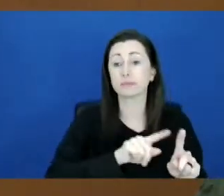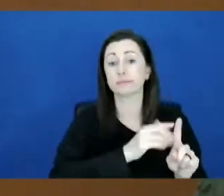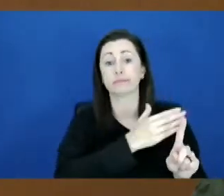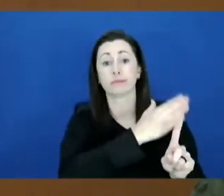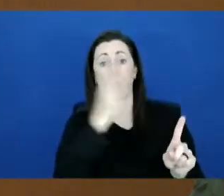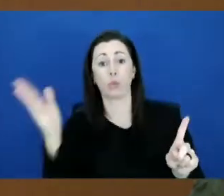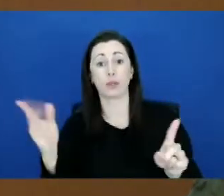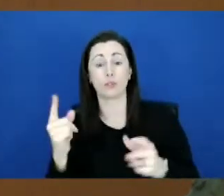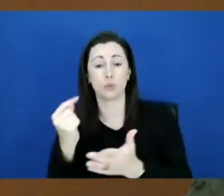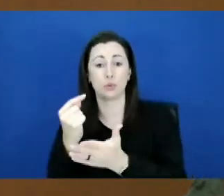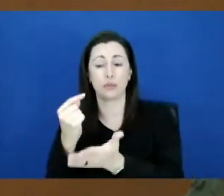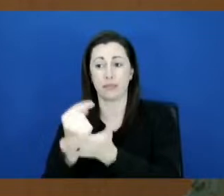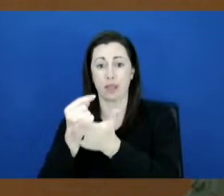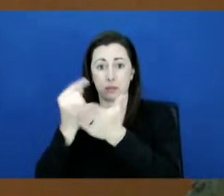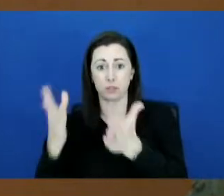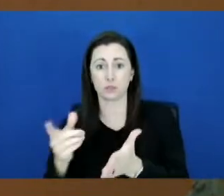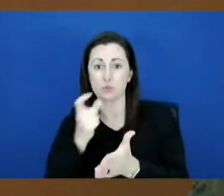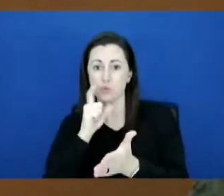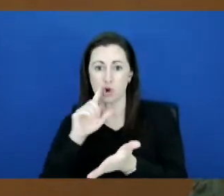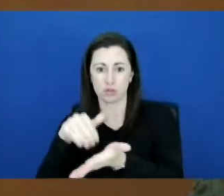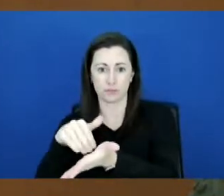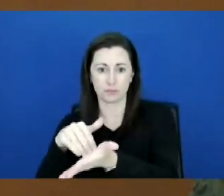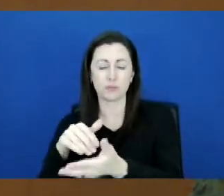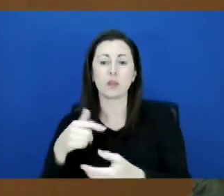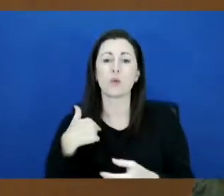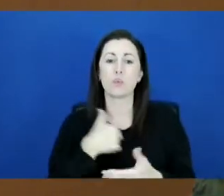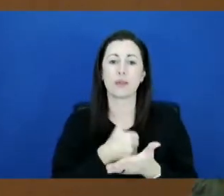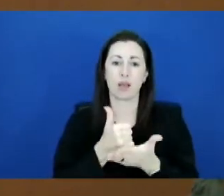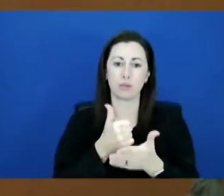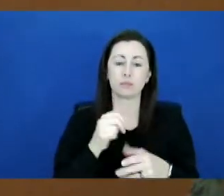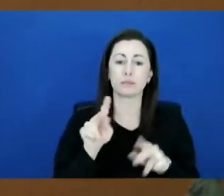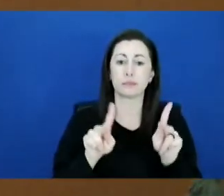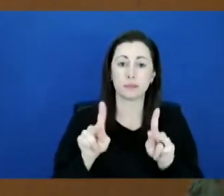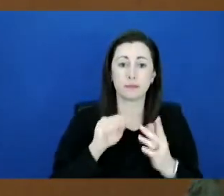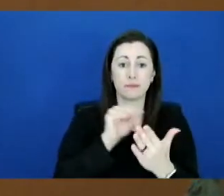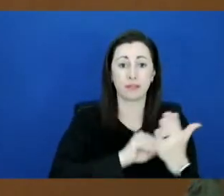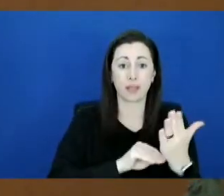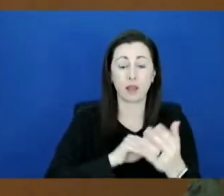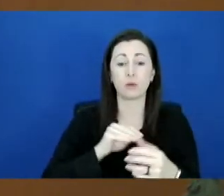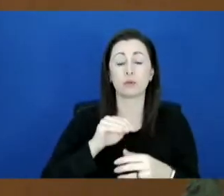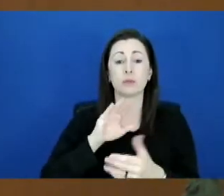FOLKS TO OUR THERAPISTS TO OUR DOCTORS.